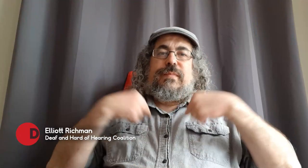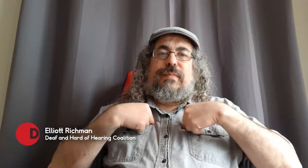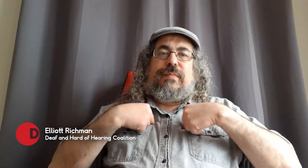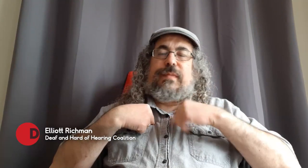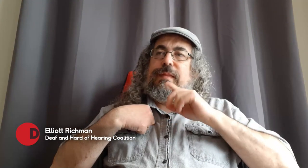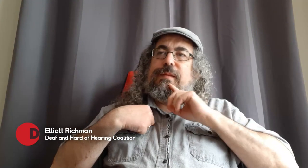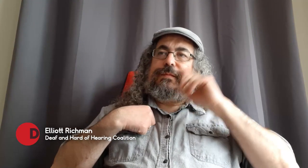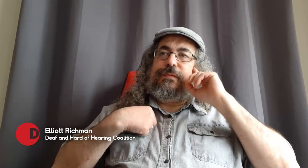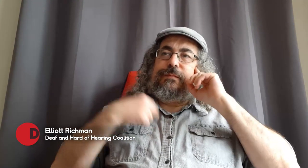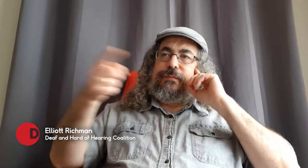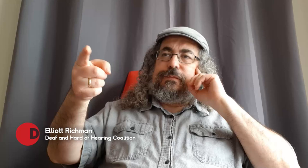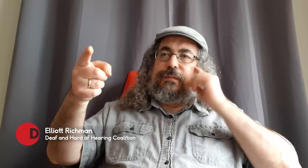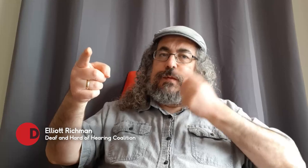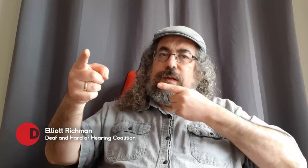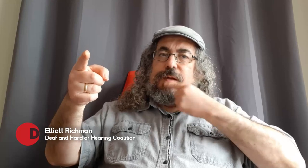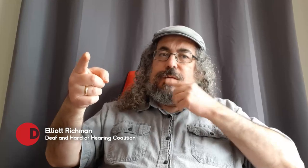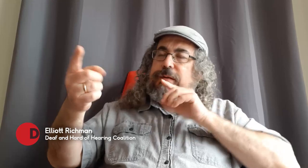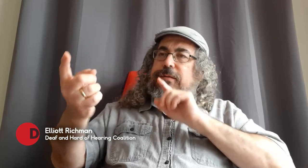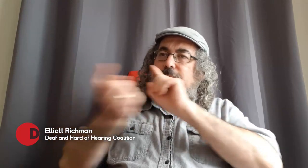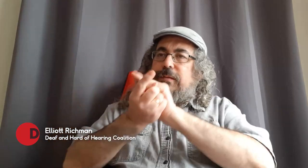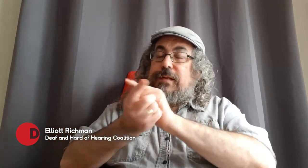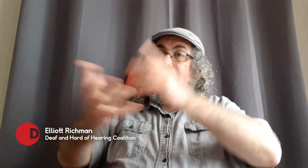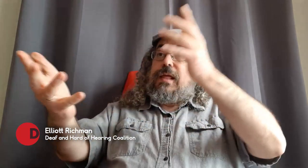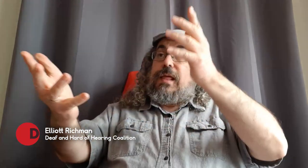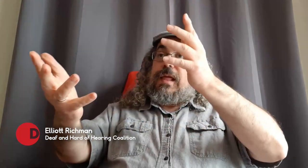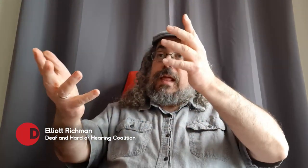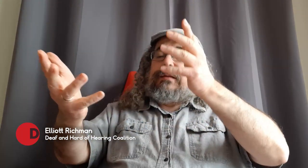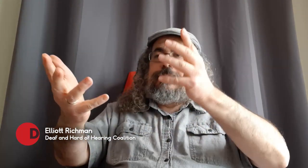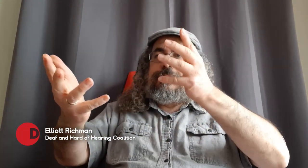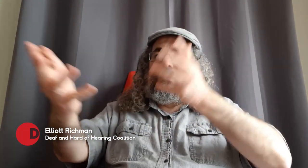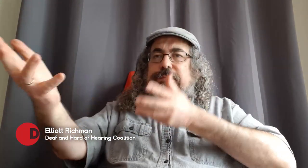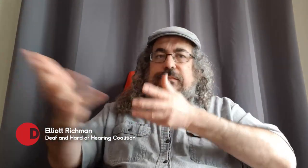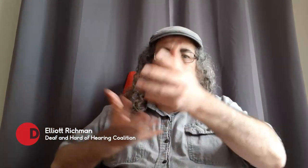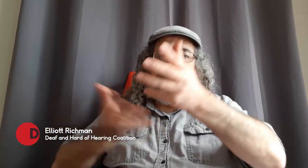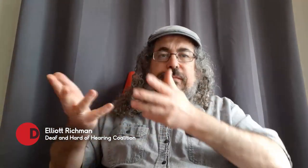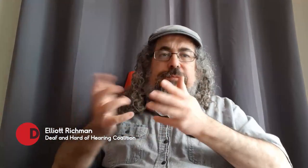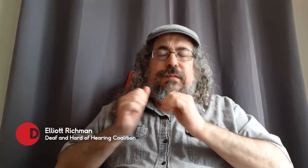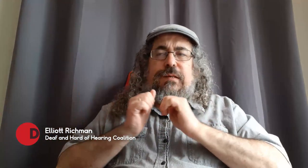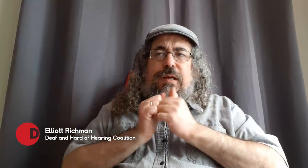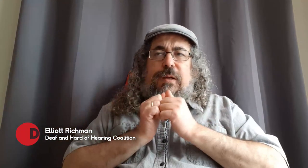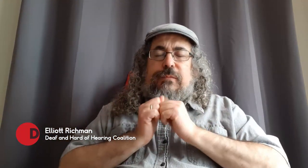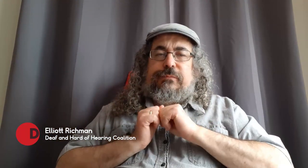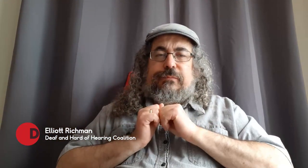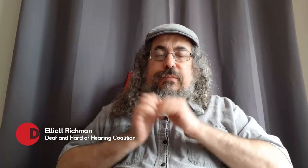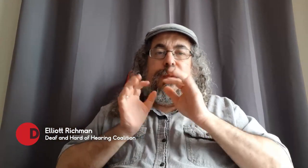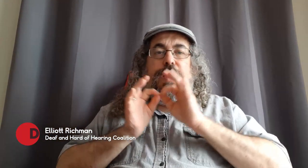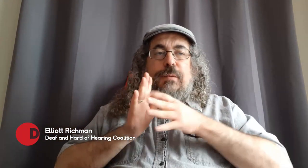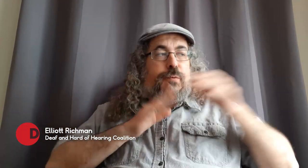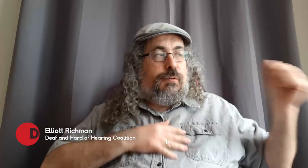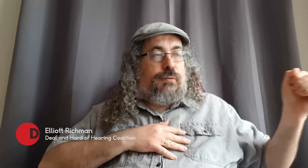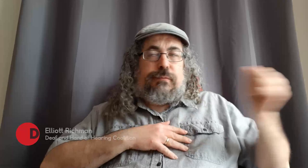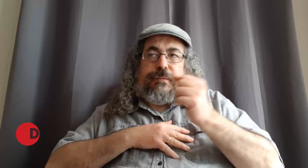I am Deaf, he is hearing. When we meet, how could we communicate?